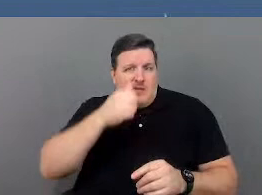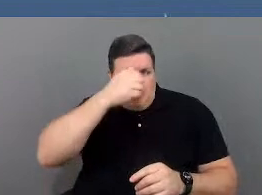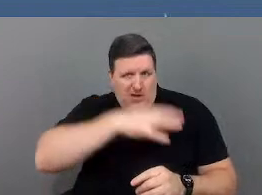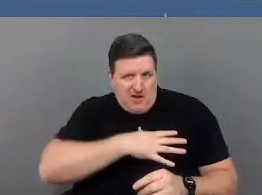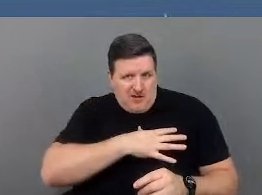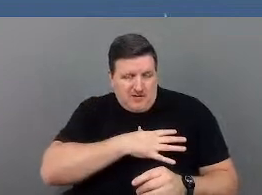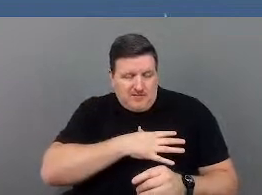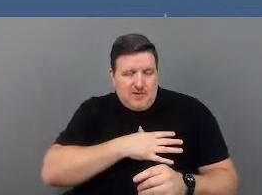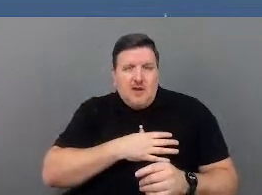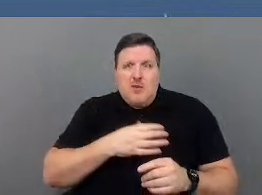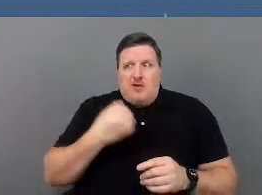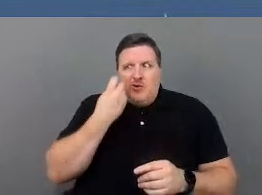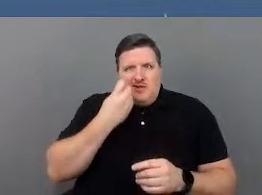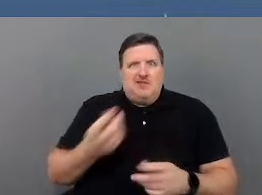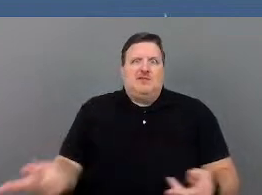AS WE ALL KNOW, FOUR OFFICERS MURDERED A MAN FOR POSSIBLY